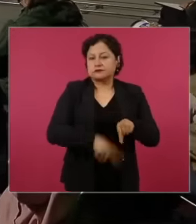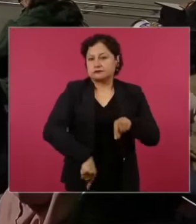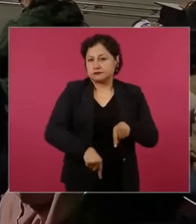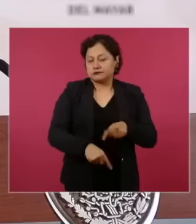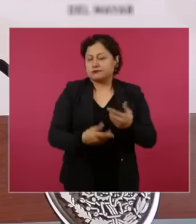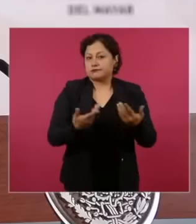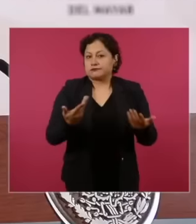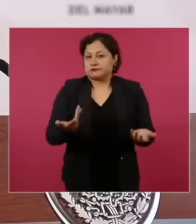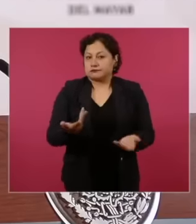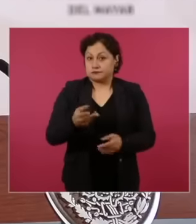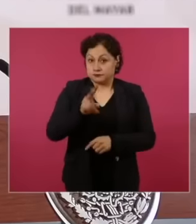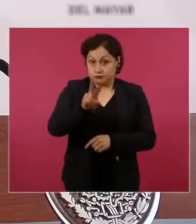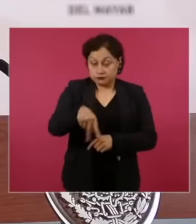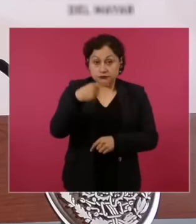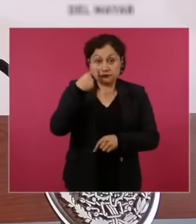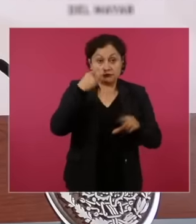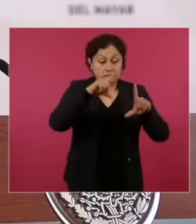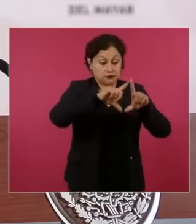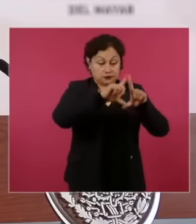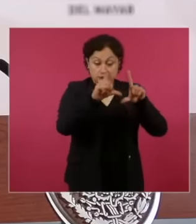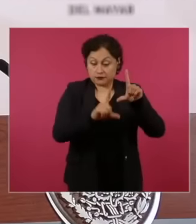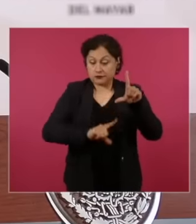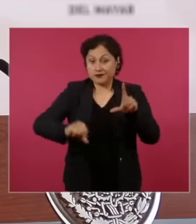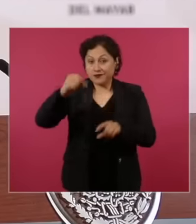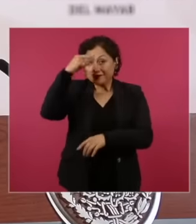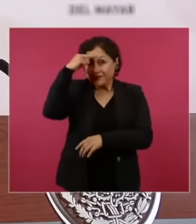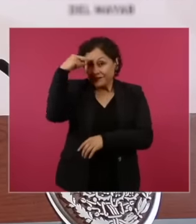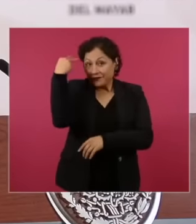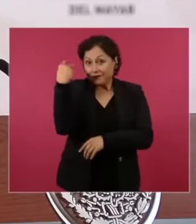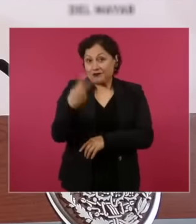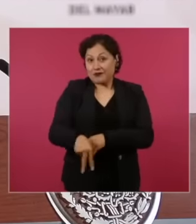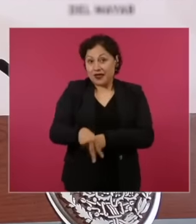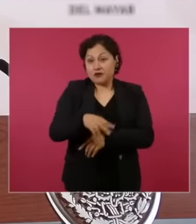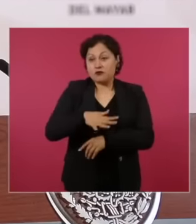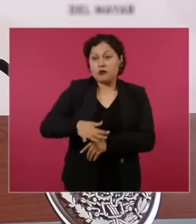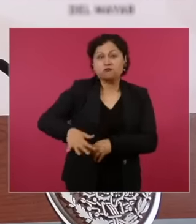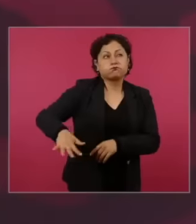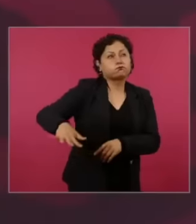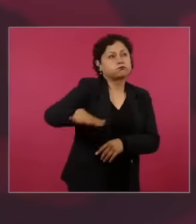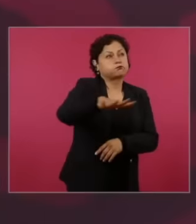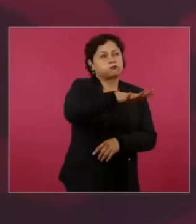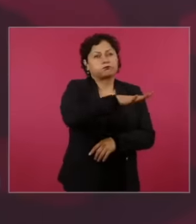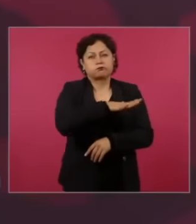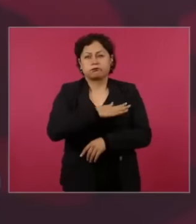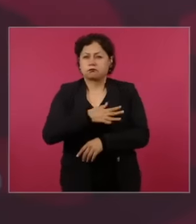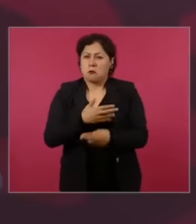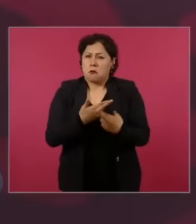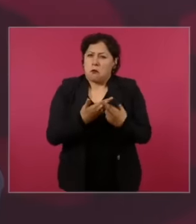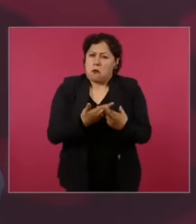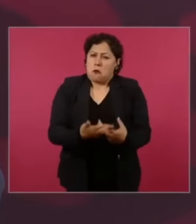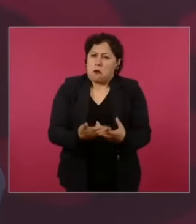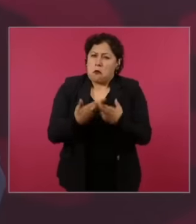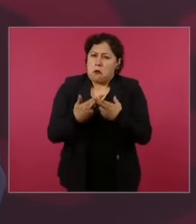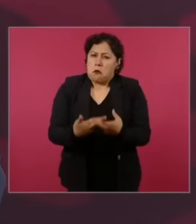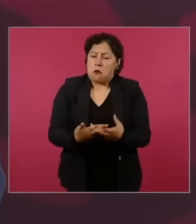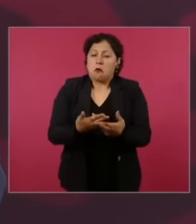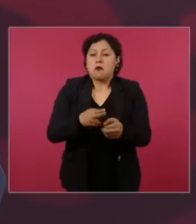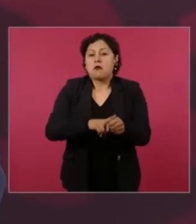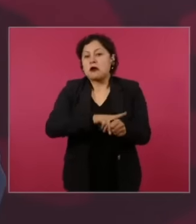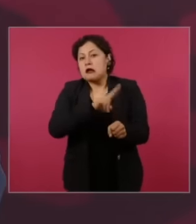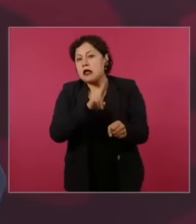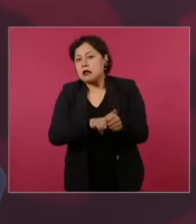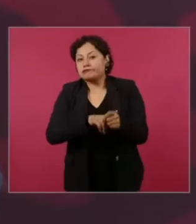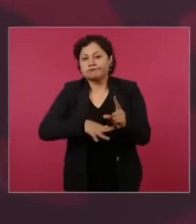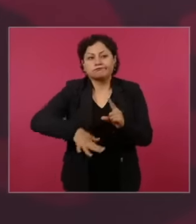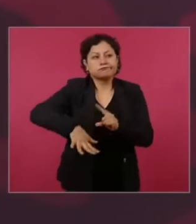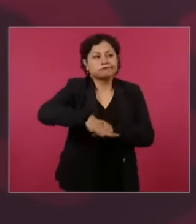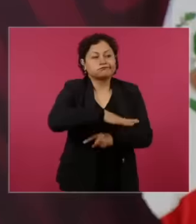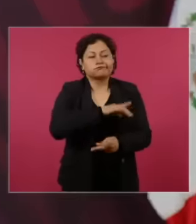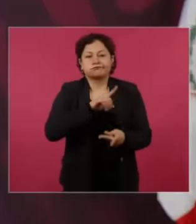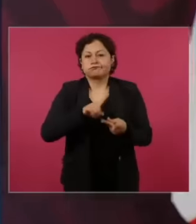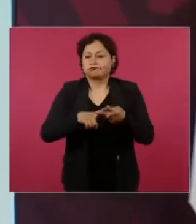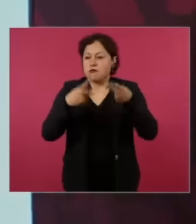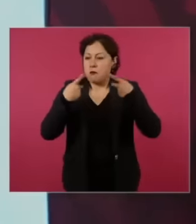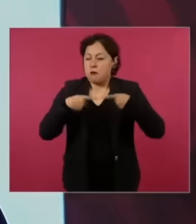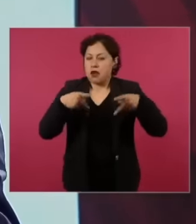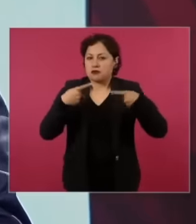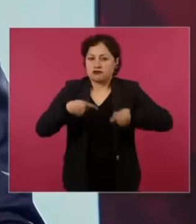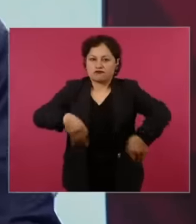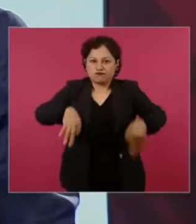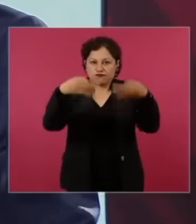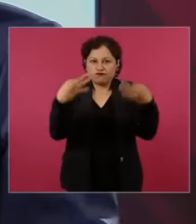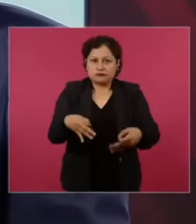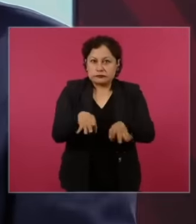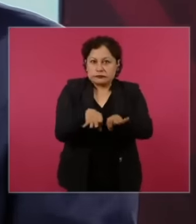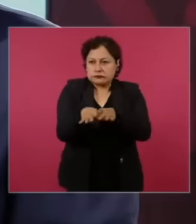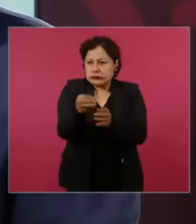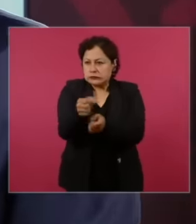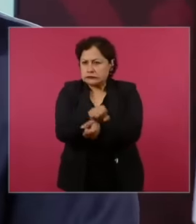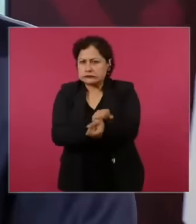many natural resources, it has good hardworking people, however, corruption prevailed and